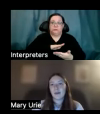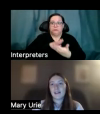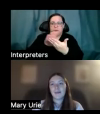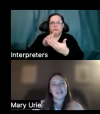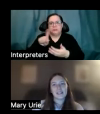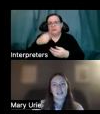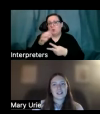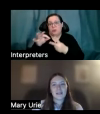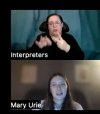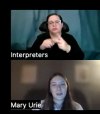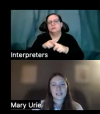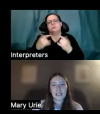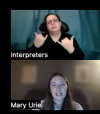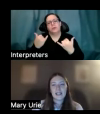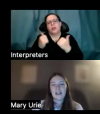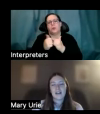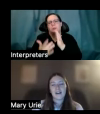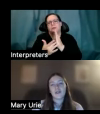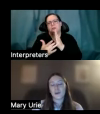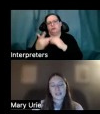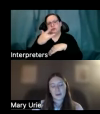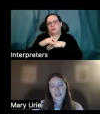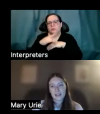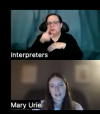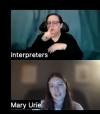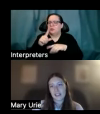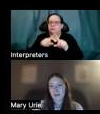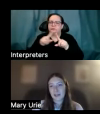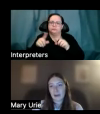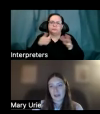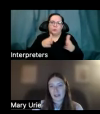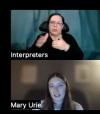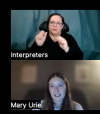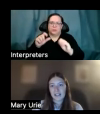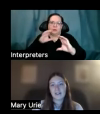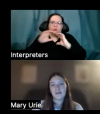But with the technology available today. There are so many ways that we can communicate with our legislators